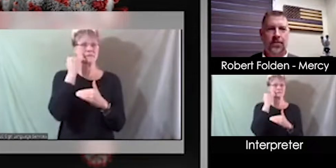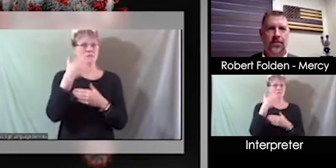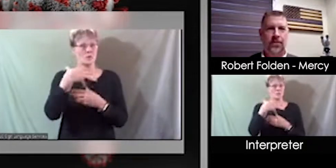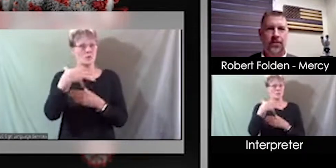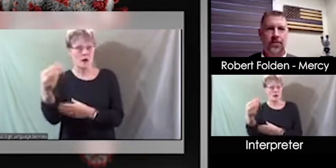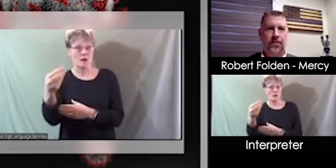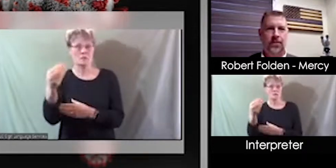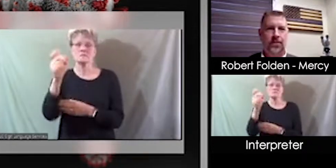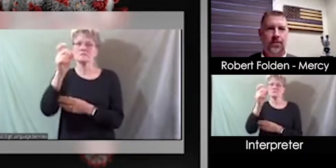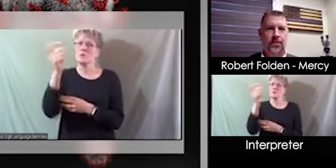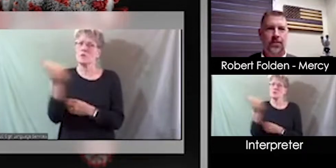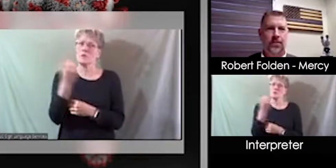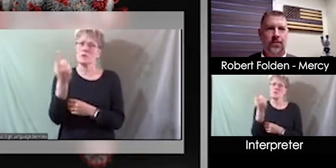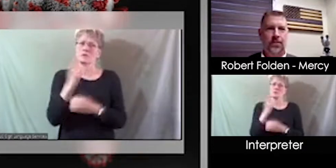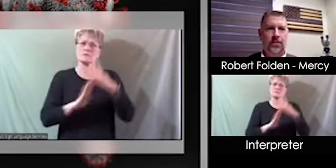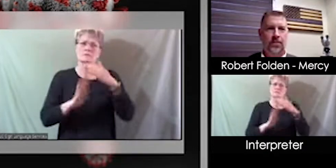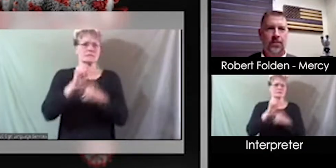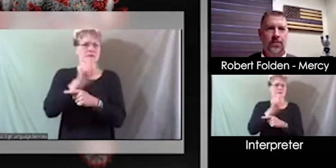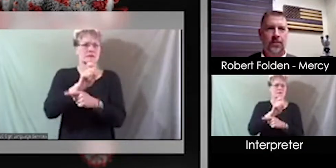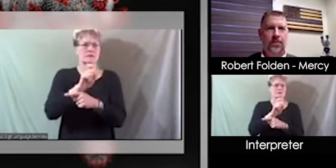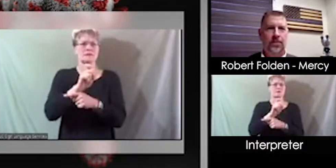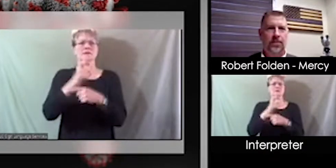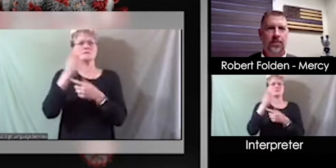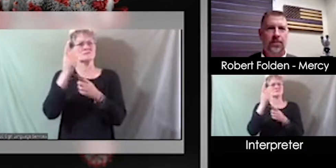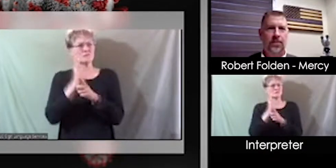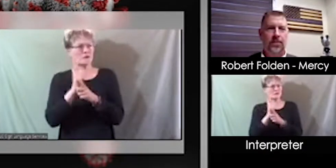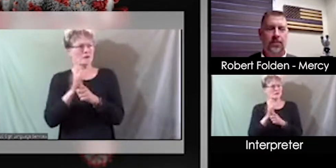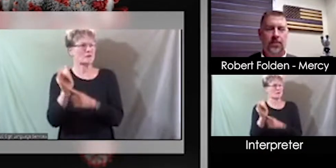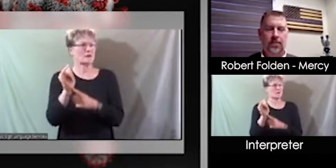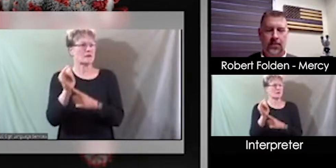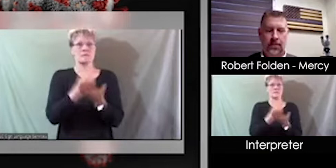washing our hands frequently and avoiding contact with people who are ill.